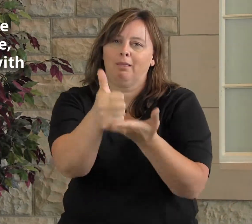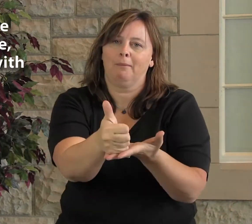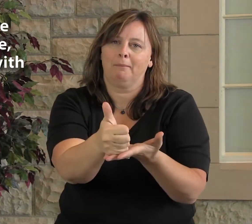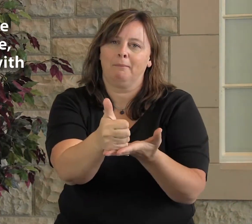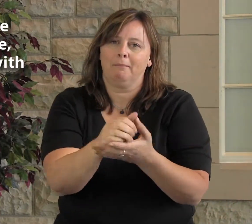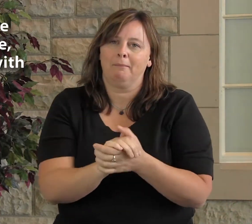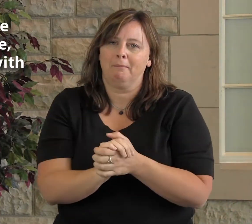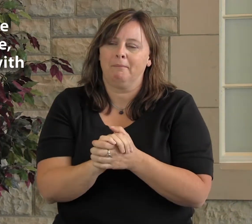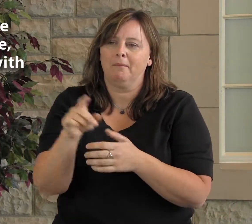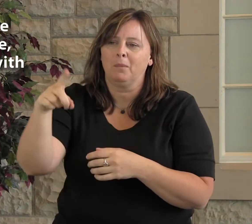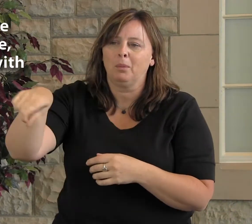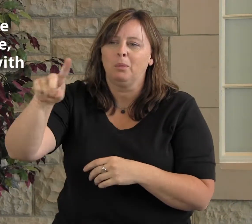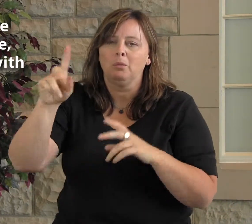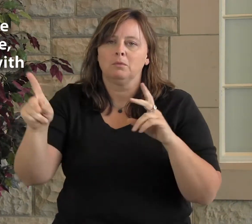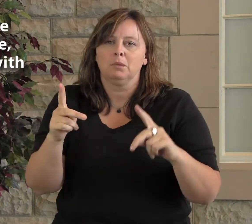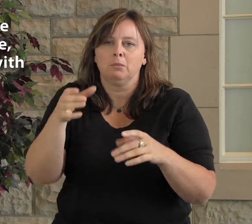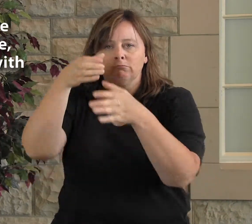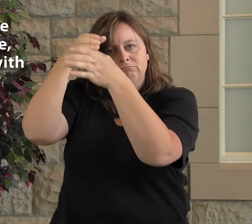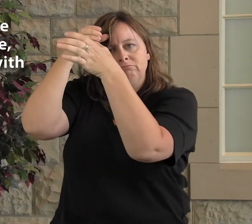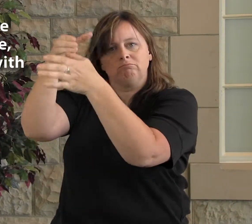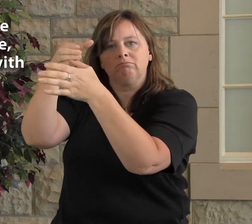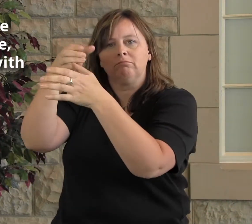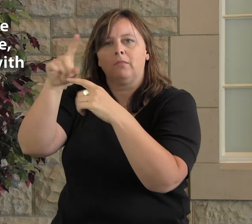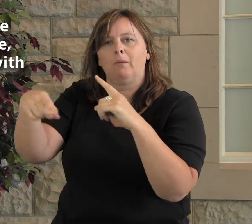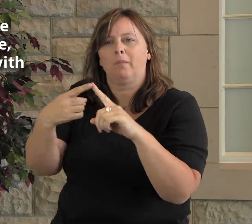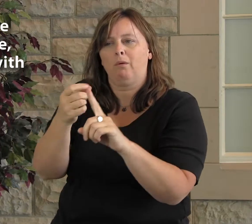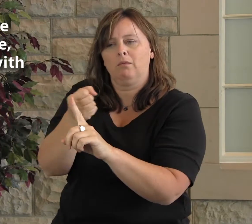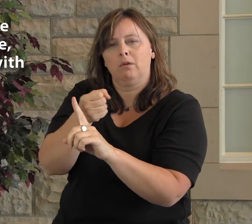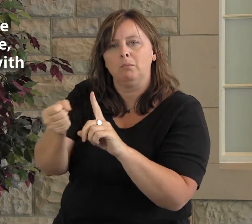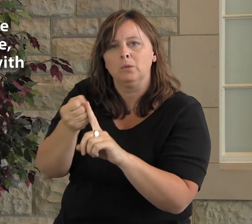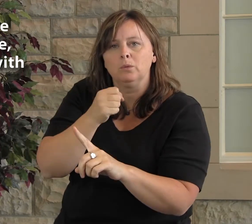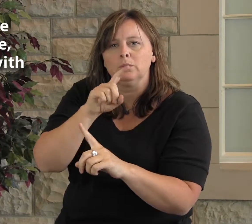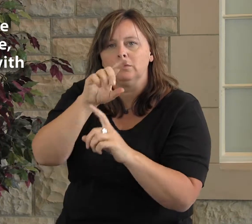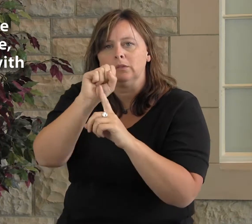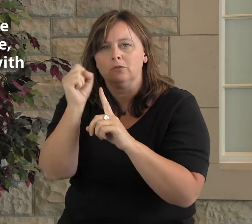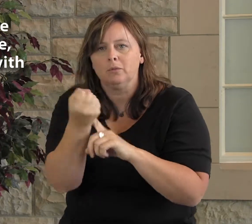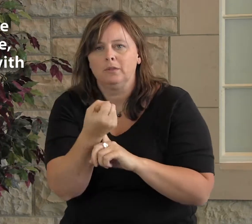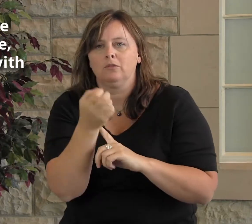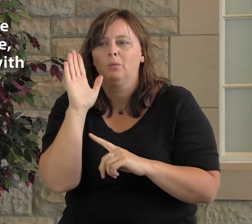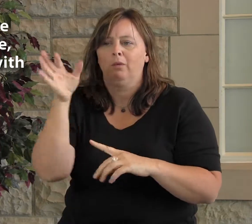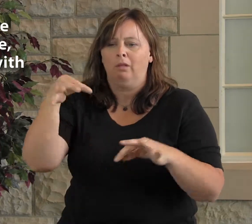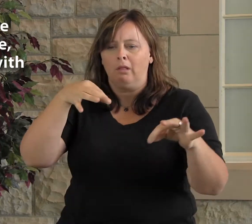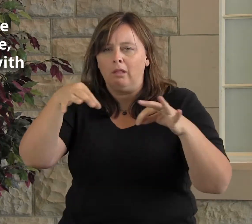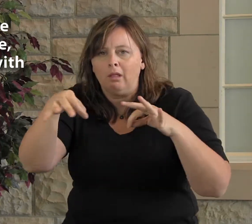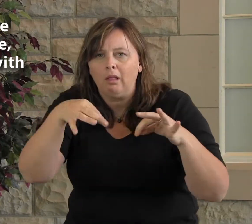DHS will help you. They're very knowledgeable about this type of thing. They will help